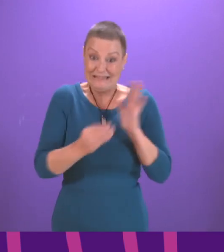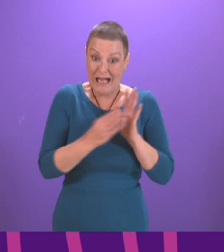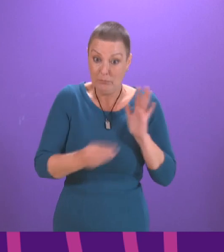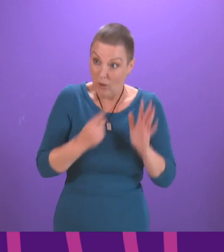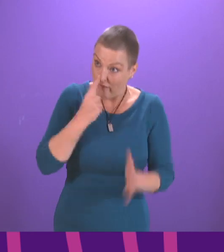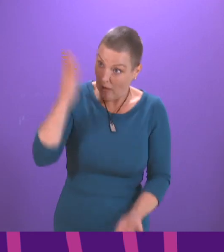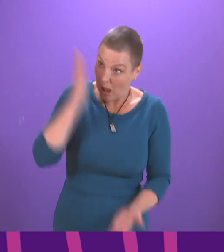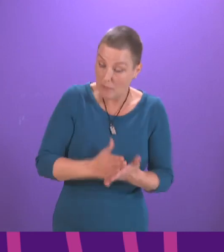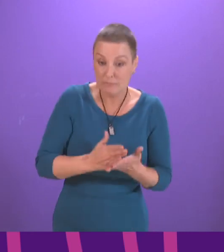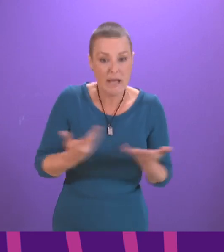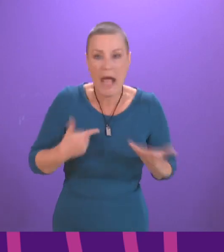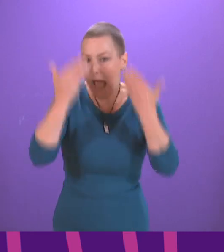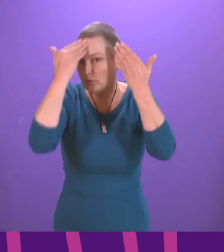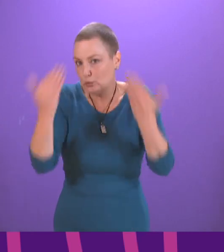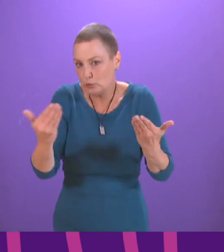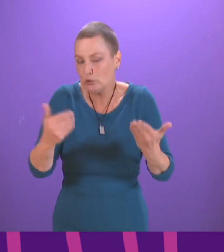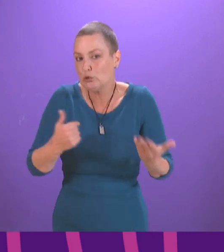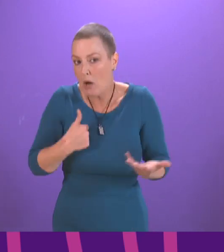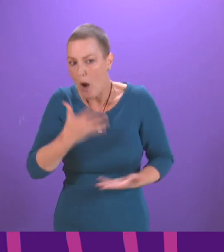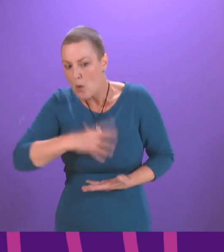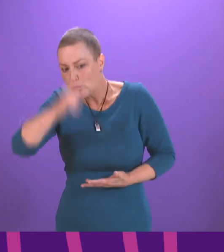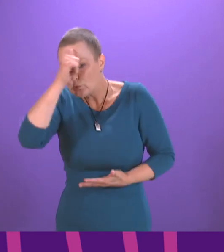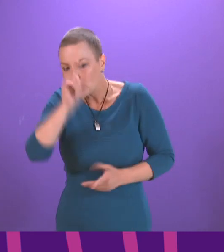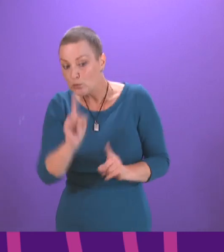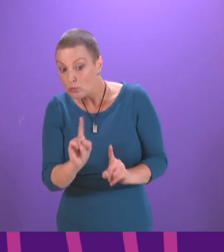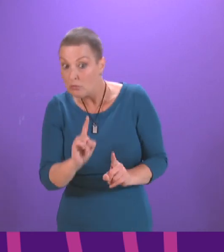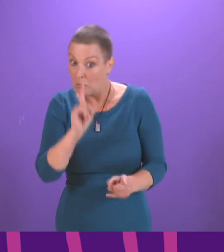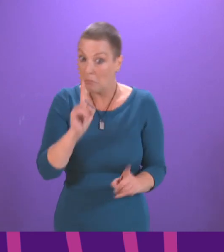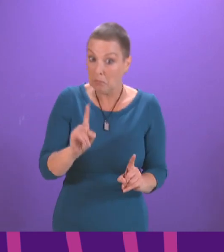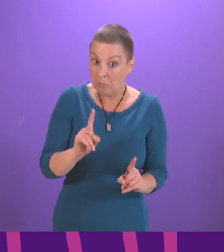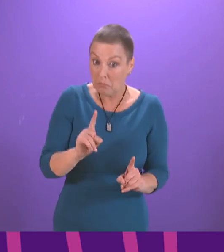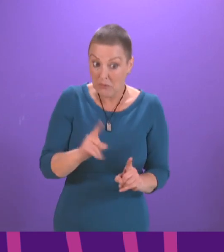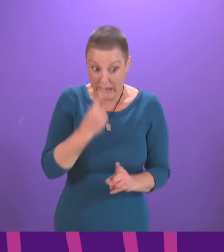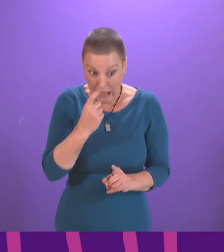are verified in any way; I would be very interested to know whether they can be.